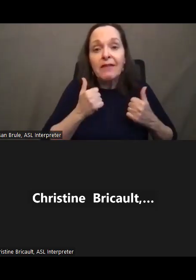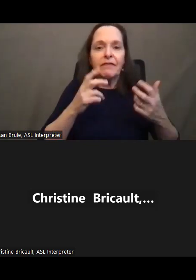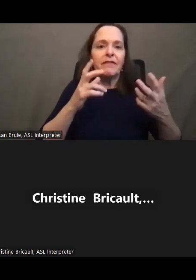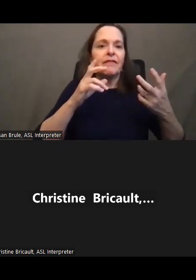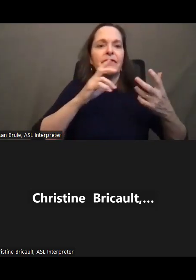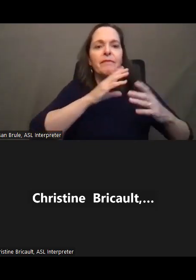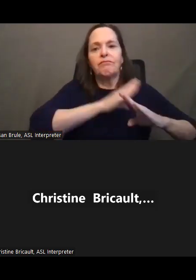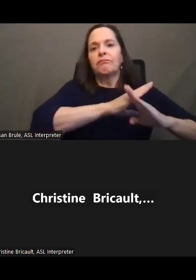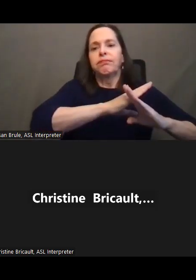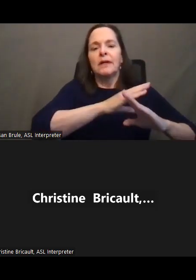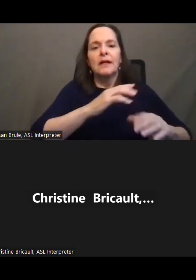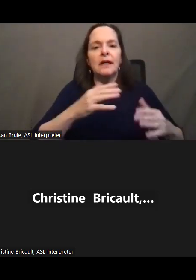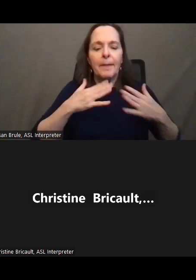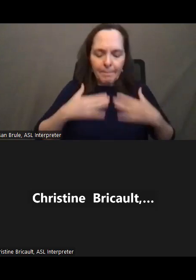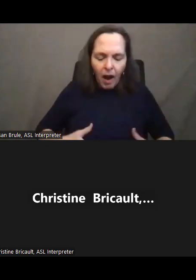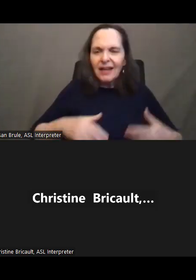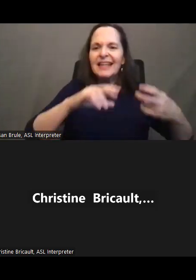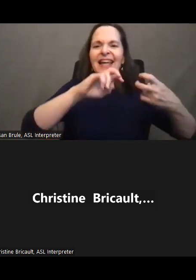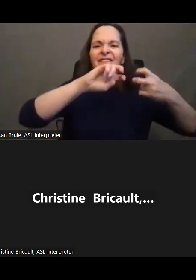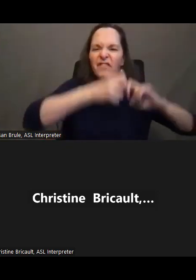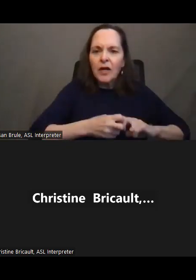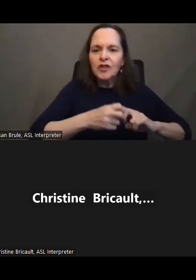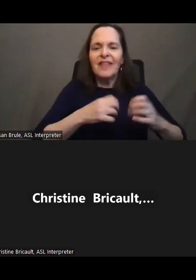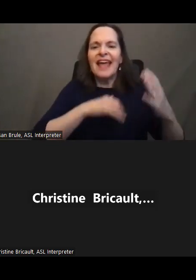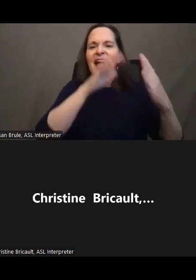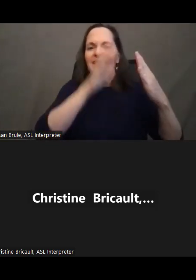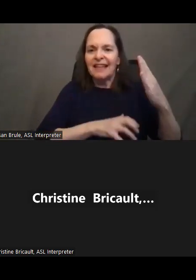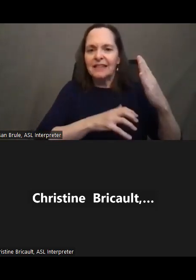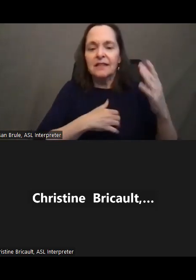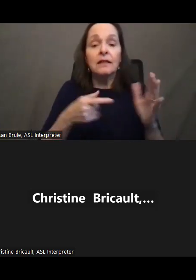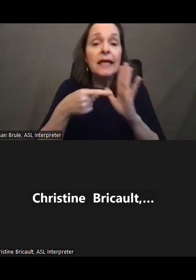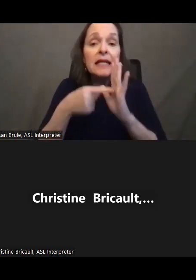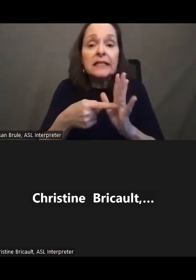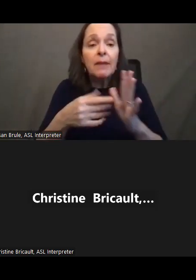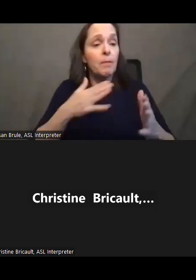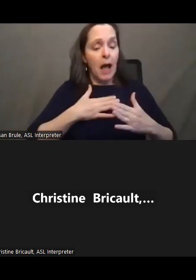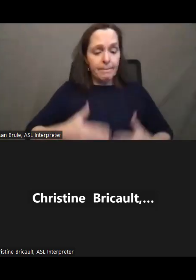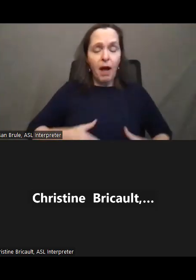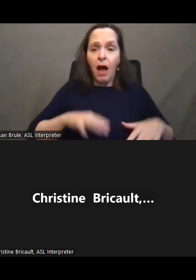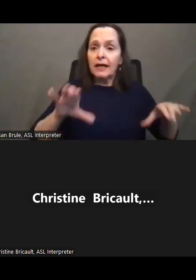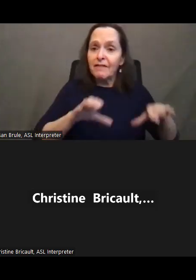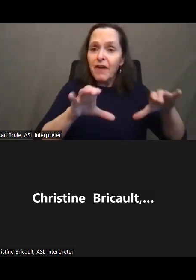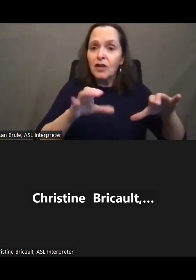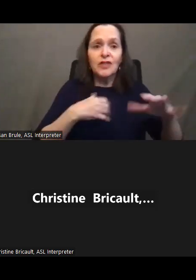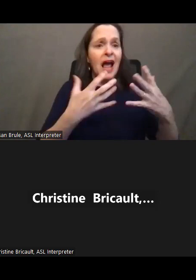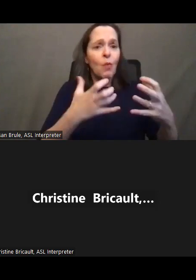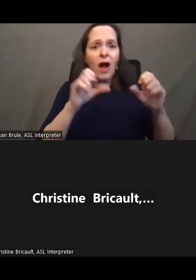So, some examples of that could be working; it could be communicating; it